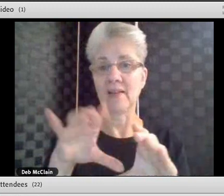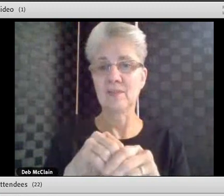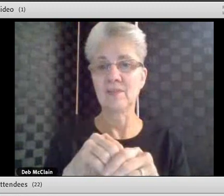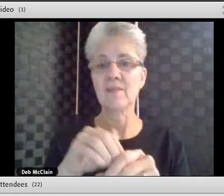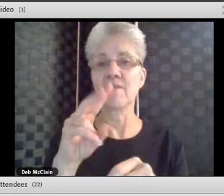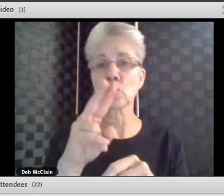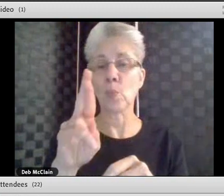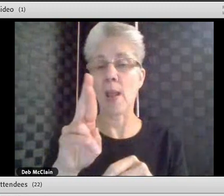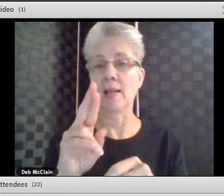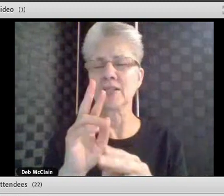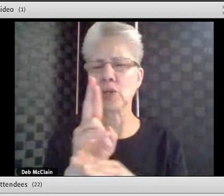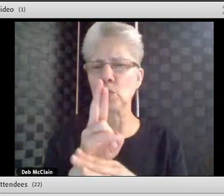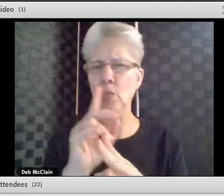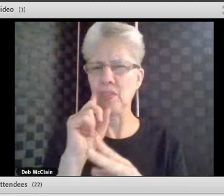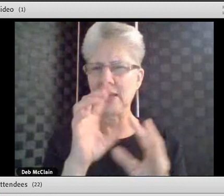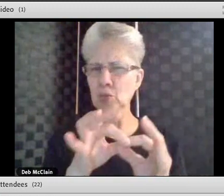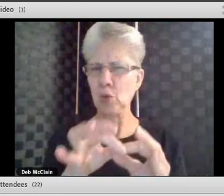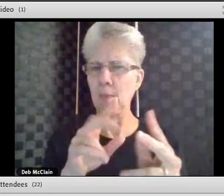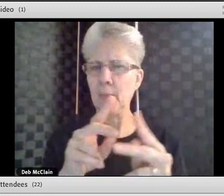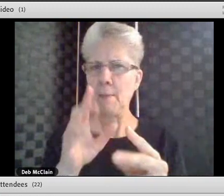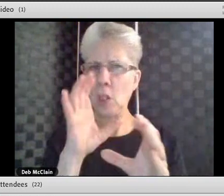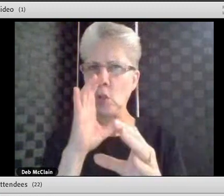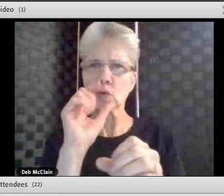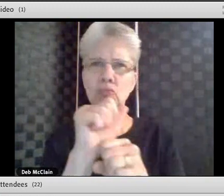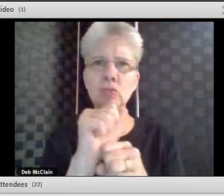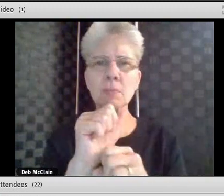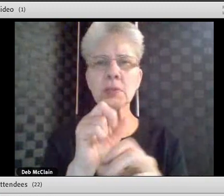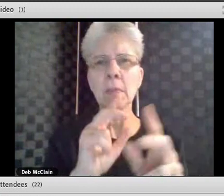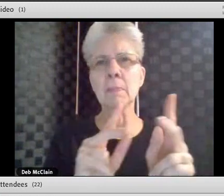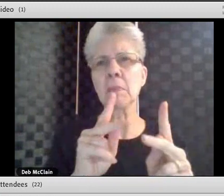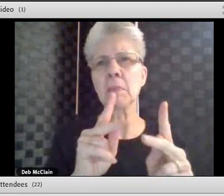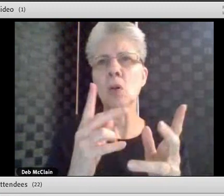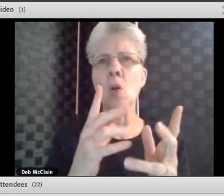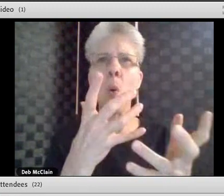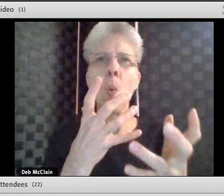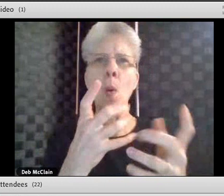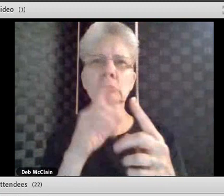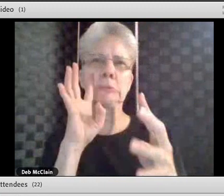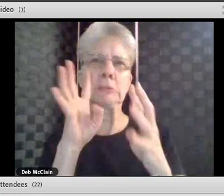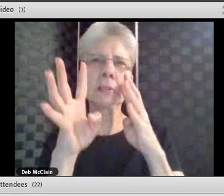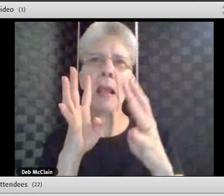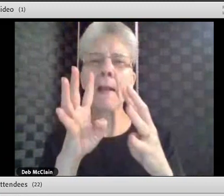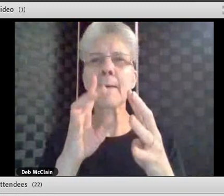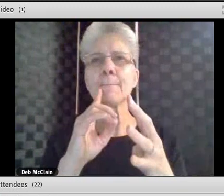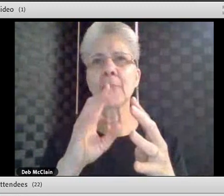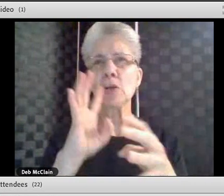so think of that in terms of people looking for jobs, people wanting to create and be creative,